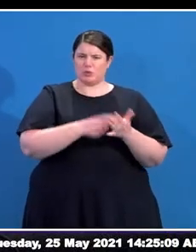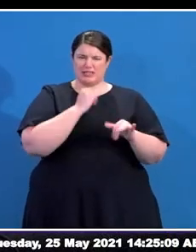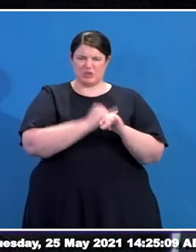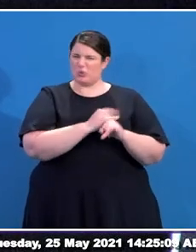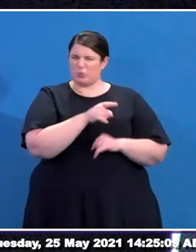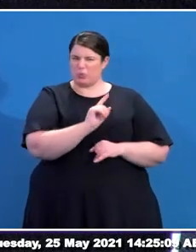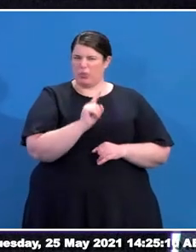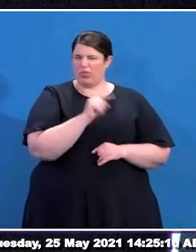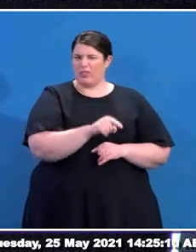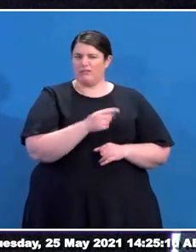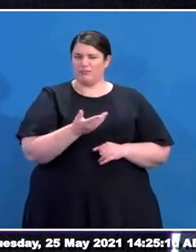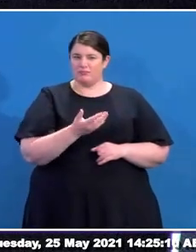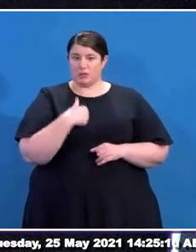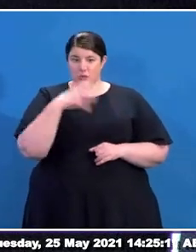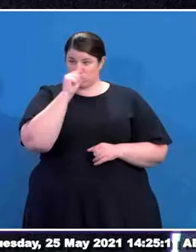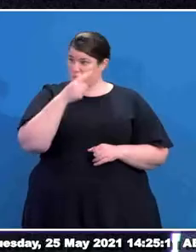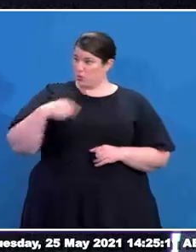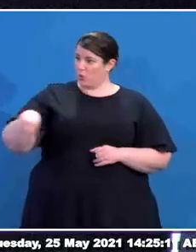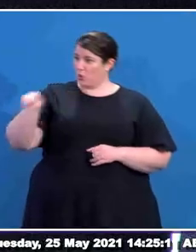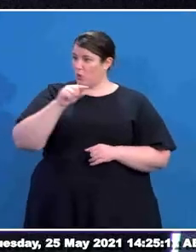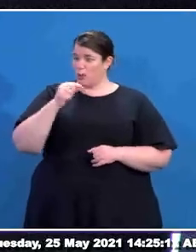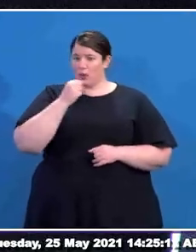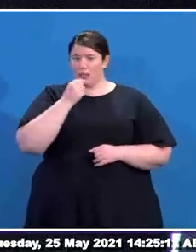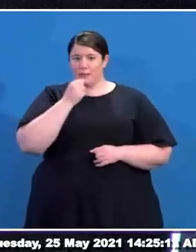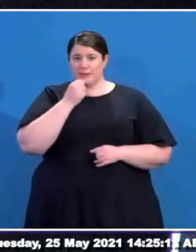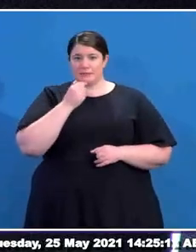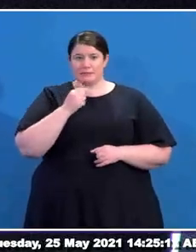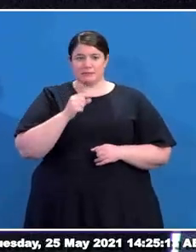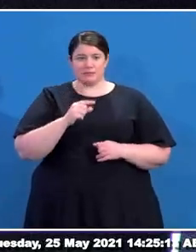I assume everybody in this room is one of Australia's human resources.